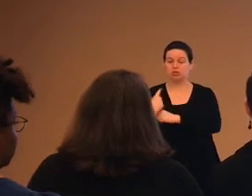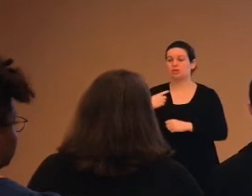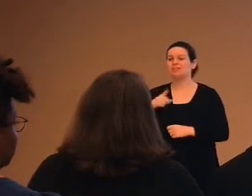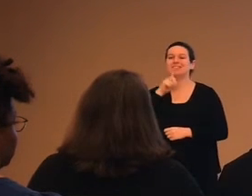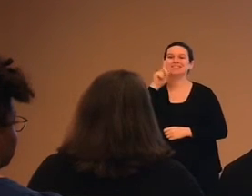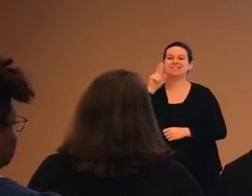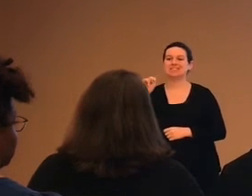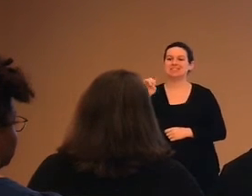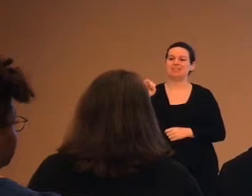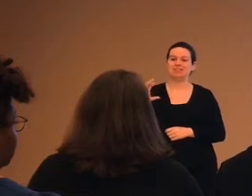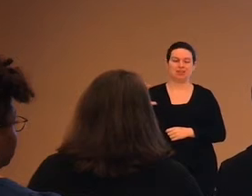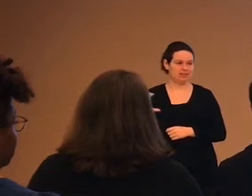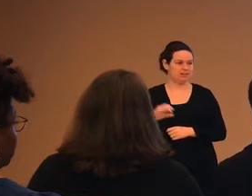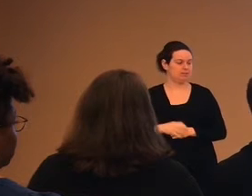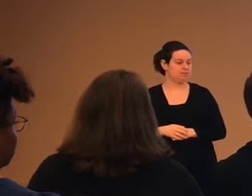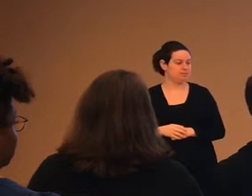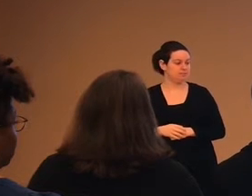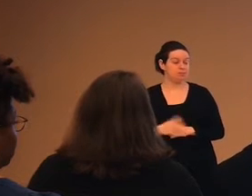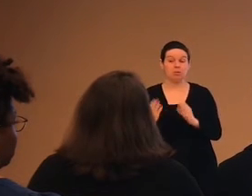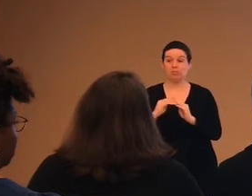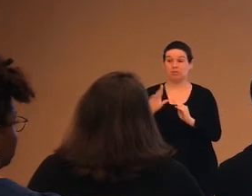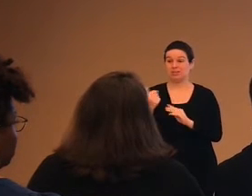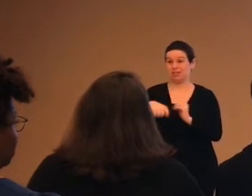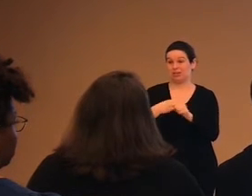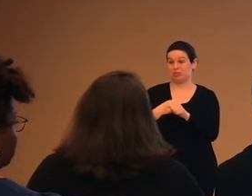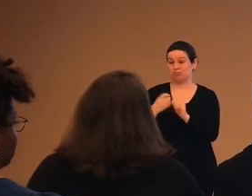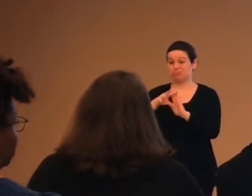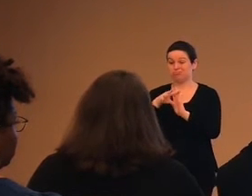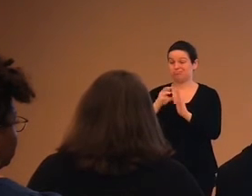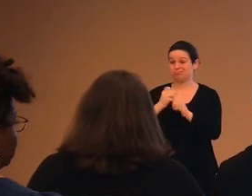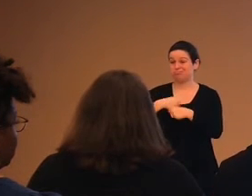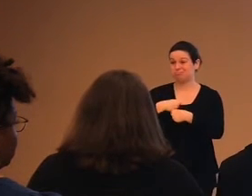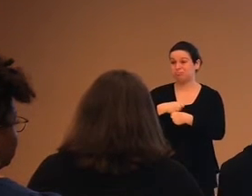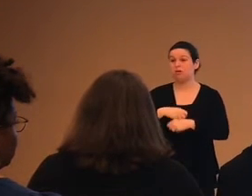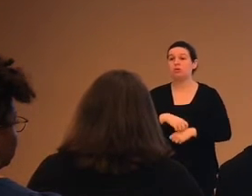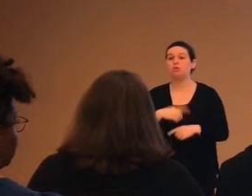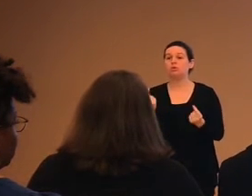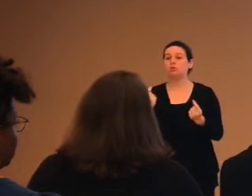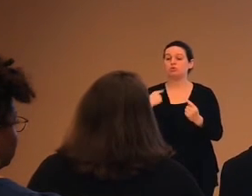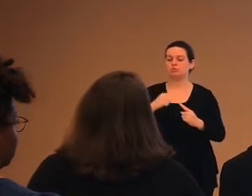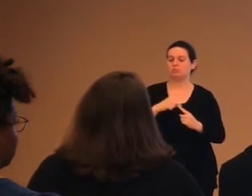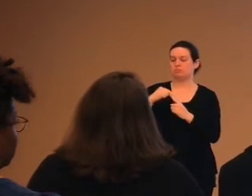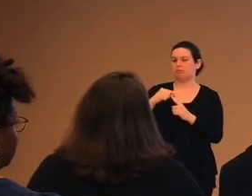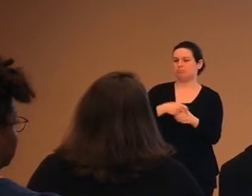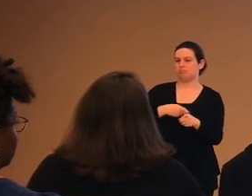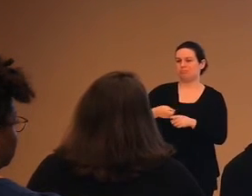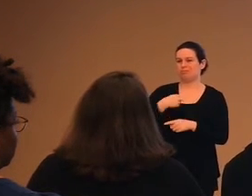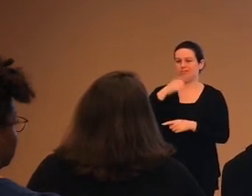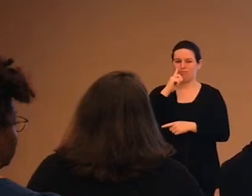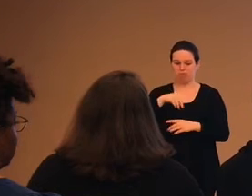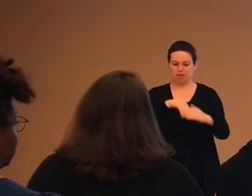With more than 10 years in video production he specializes in creating videos that provide access for the deaf community